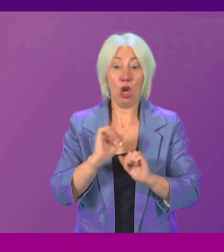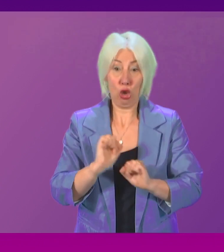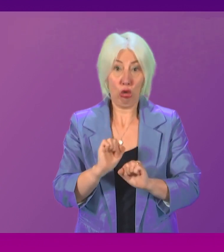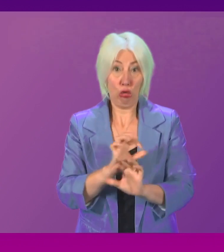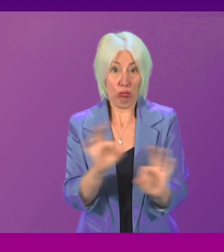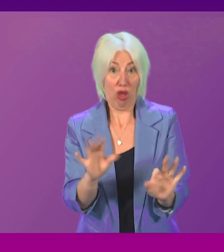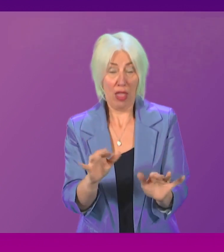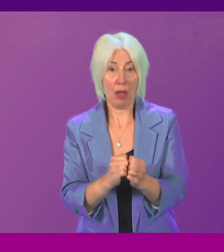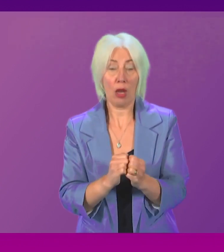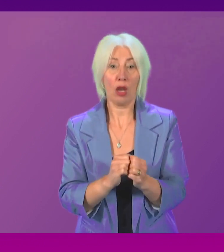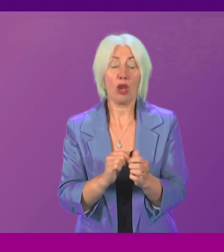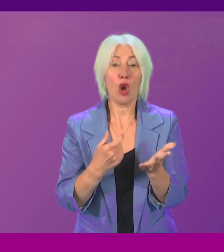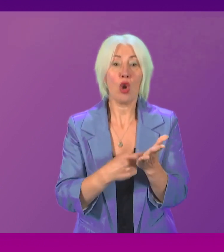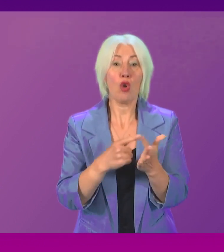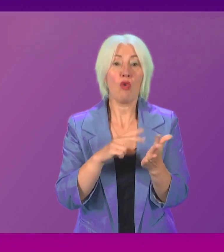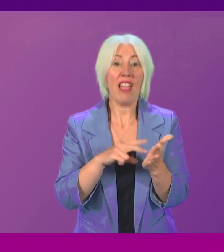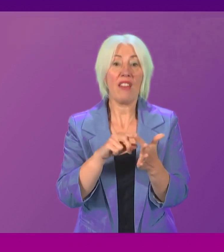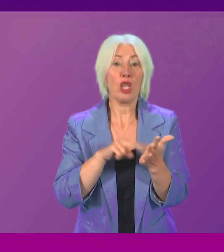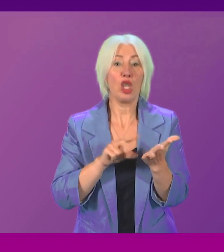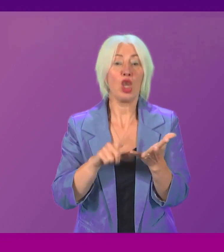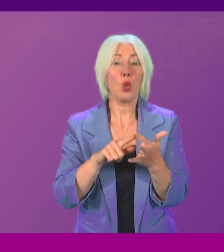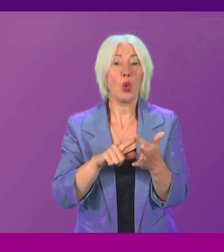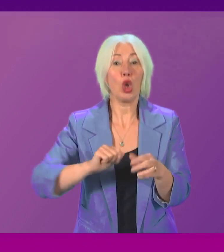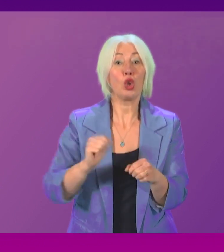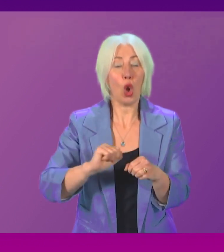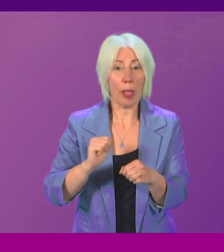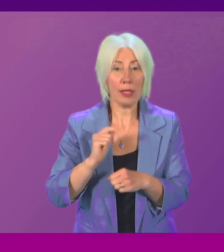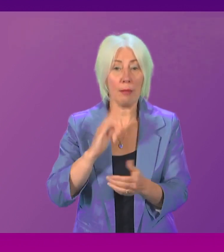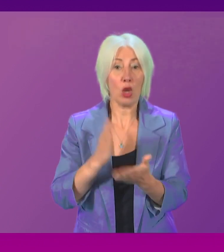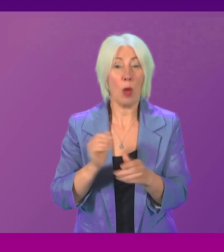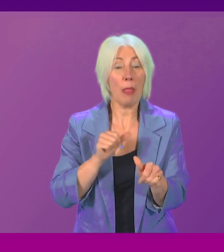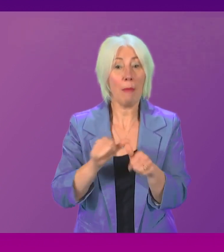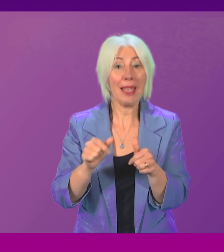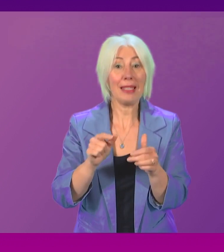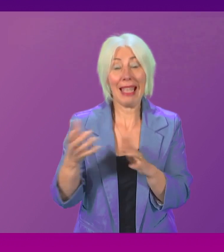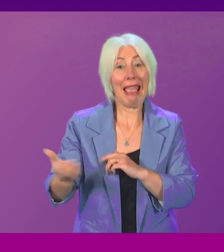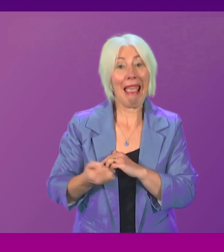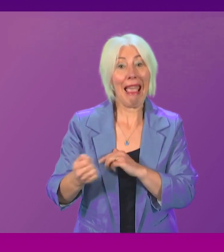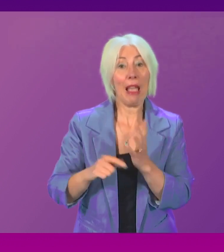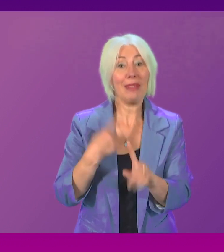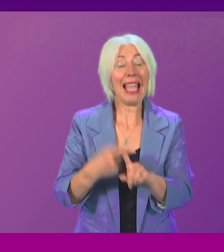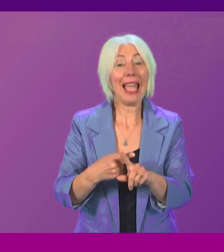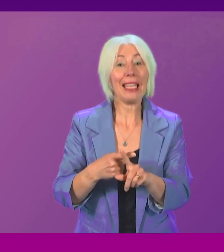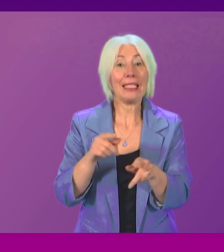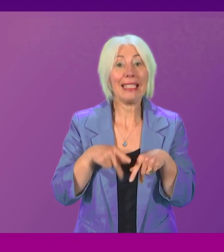For example, we have Revenue Scotland, which is making sure that we have the most progressive income tax system anywhere in the United Kingdom.